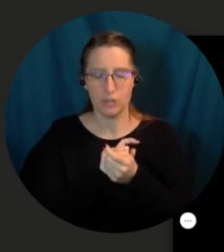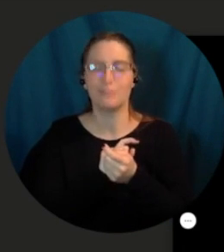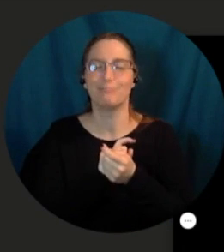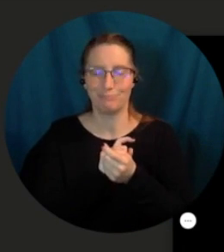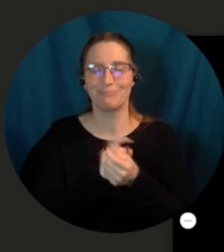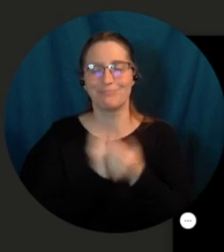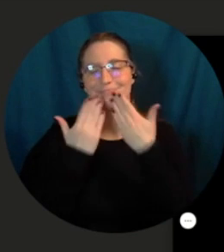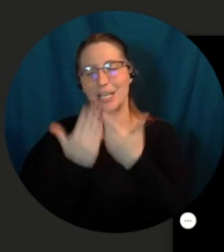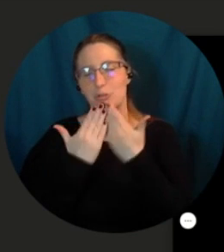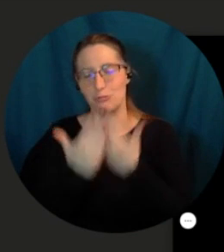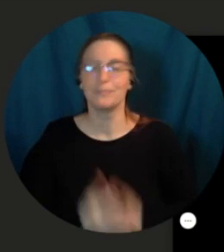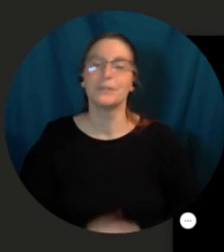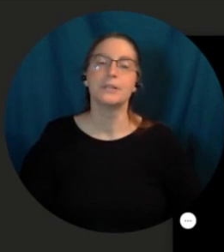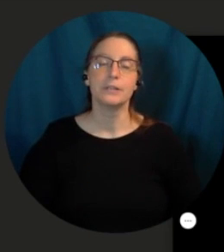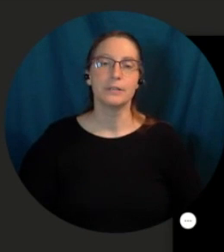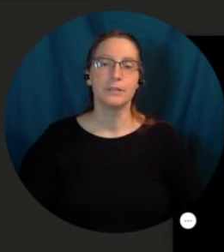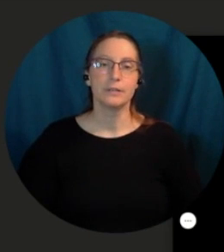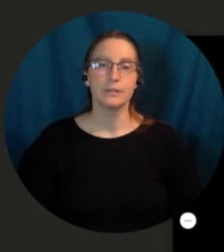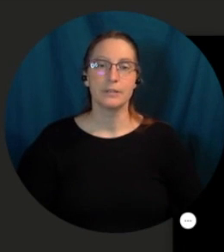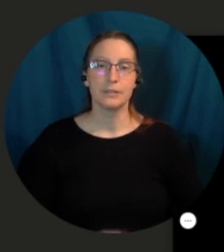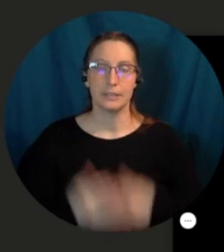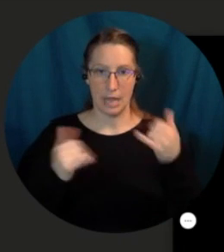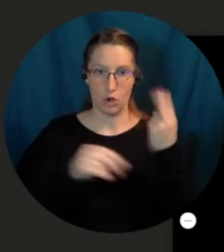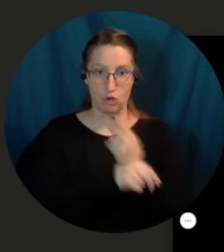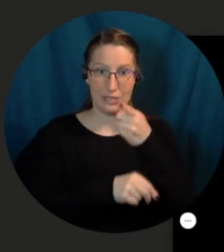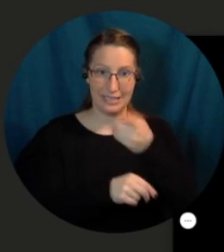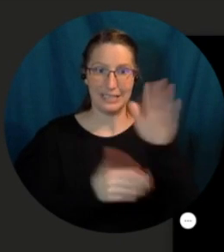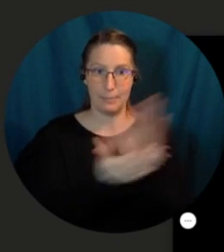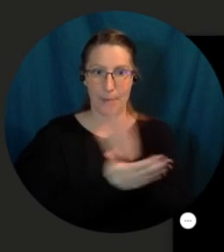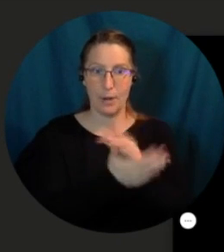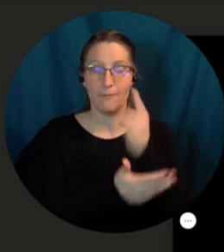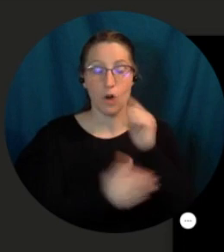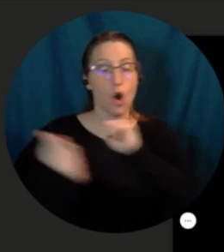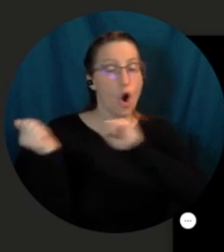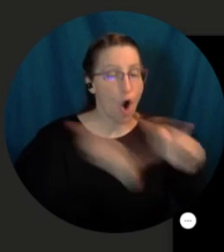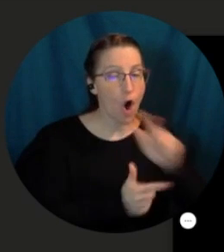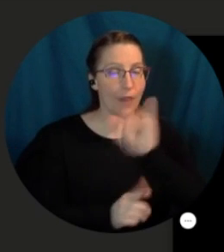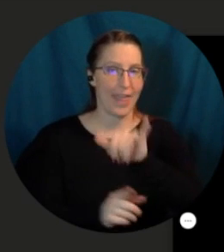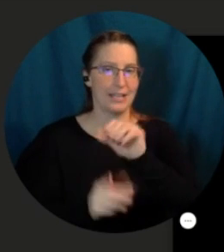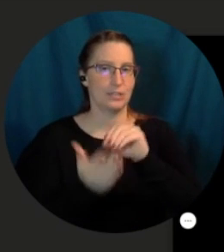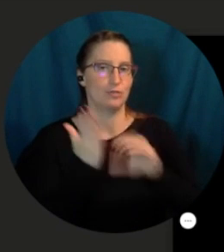And so now we use this for all of his written work.